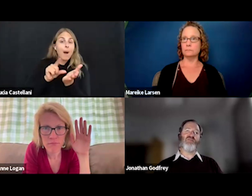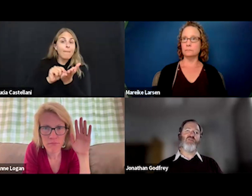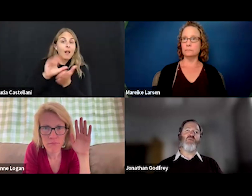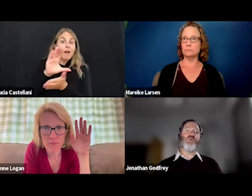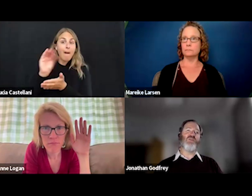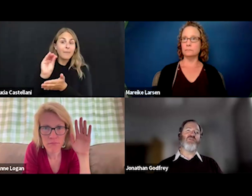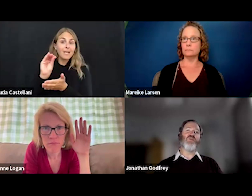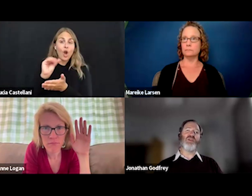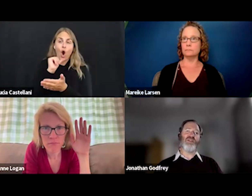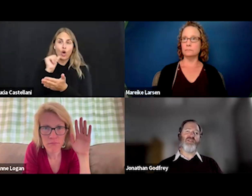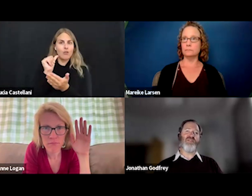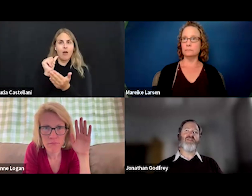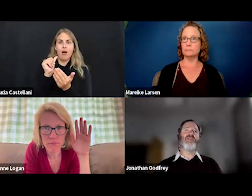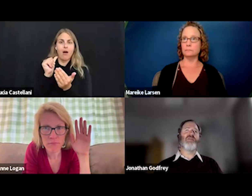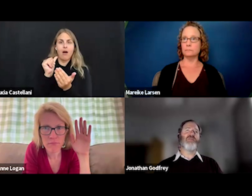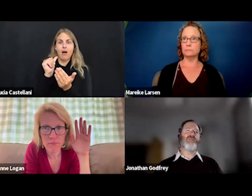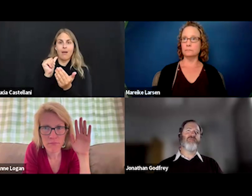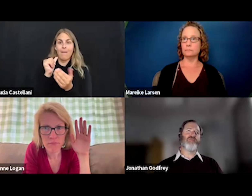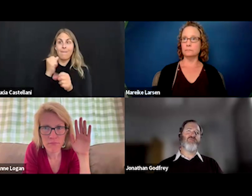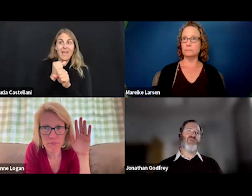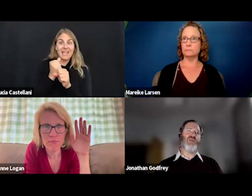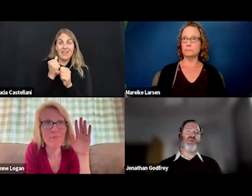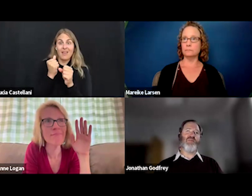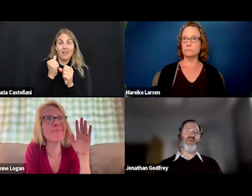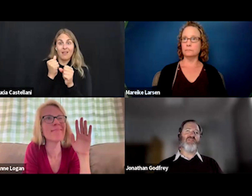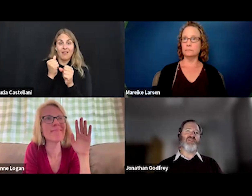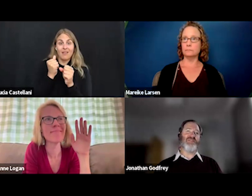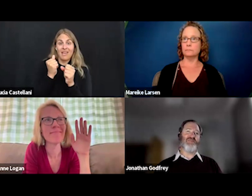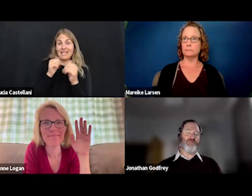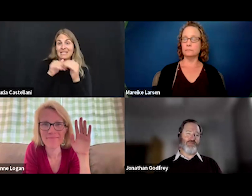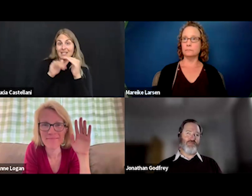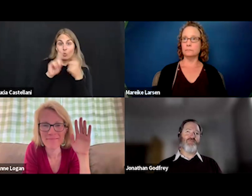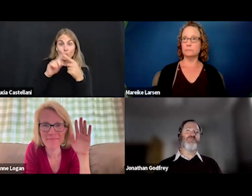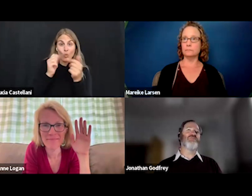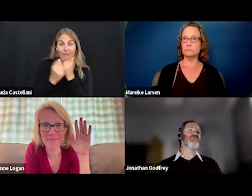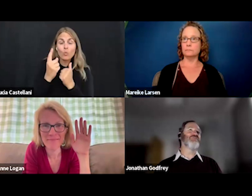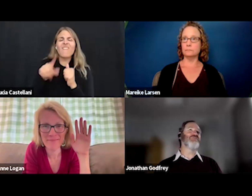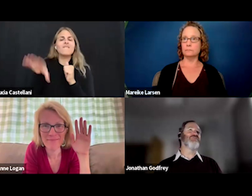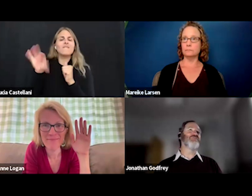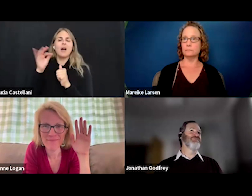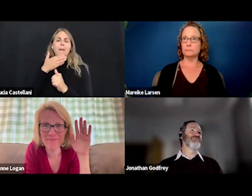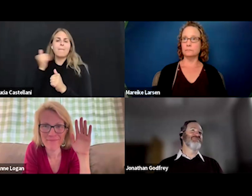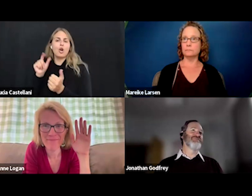for all of your audience, find a better publisher.